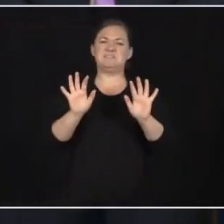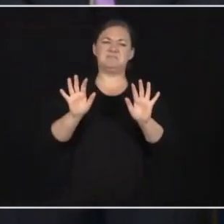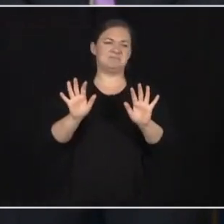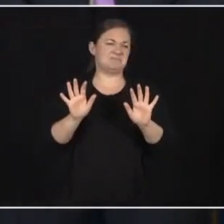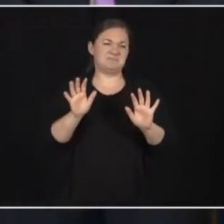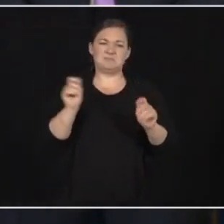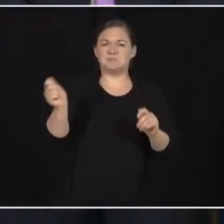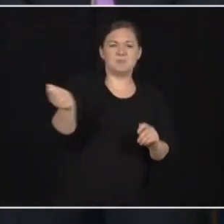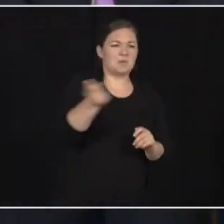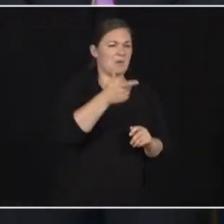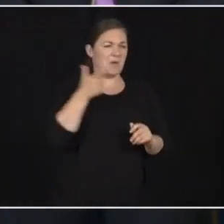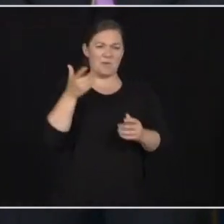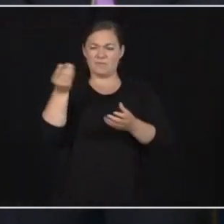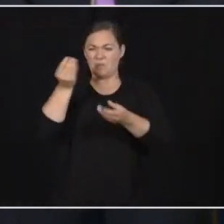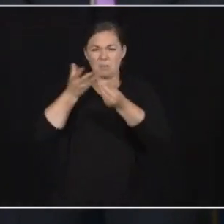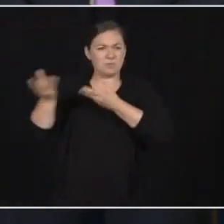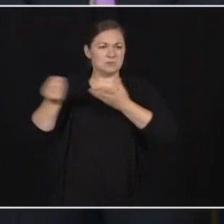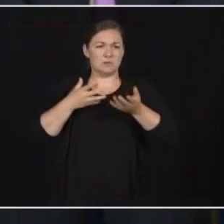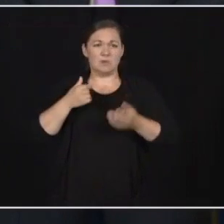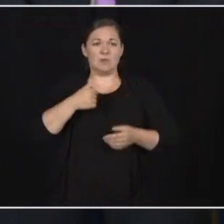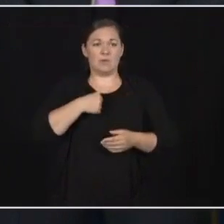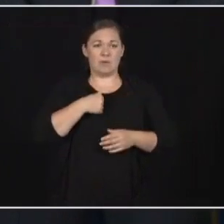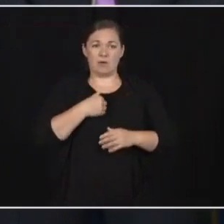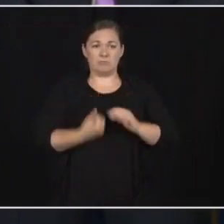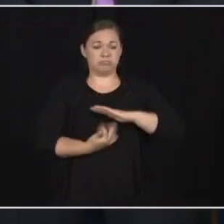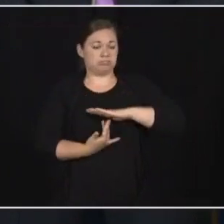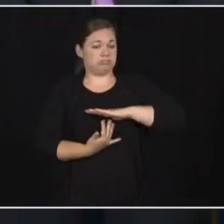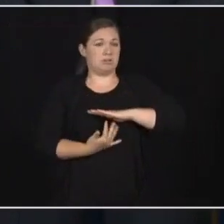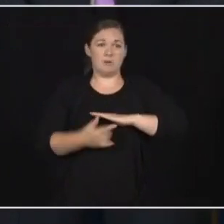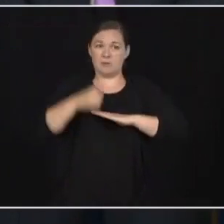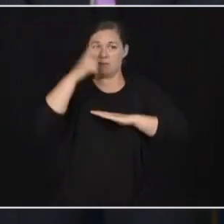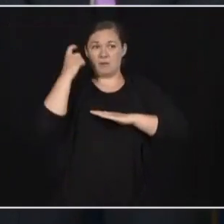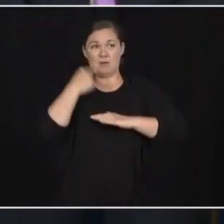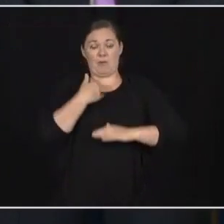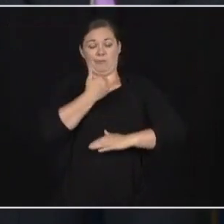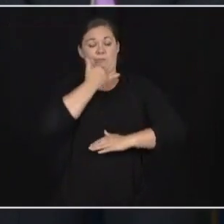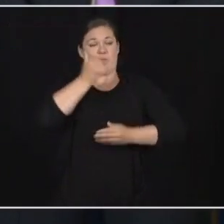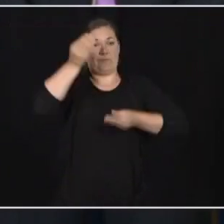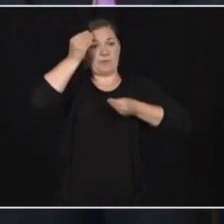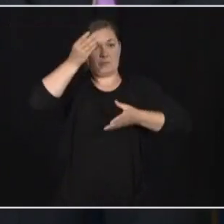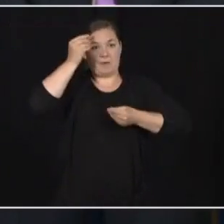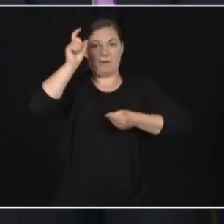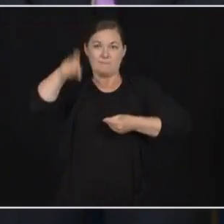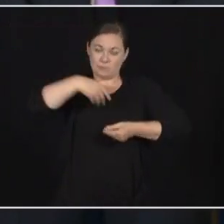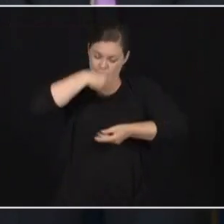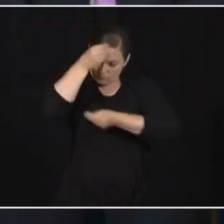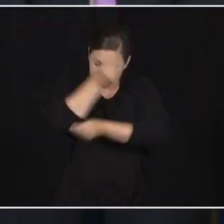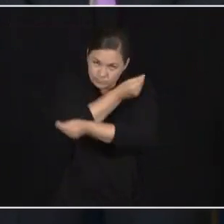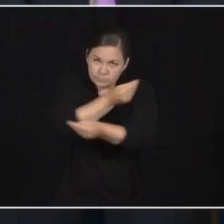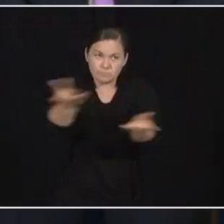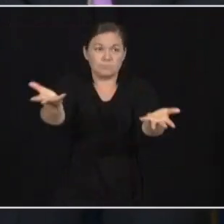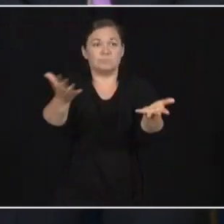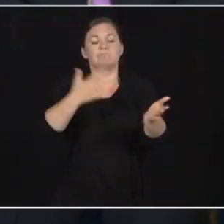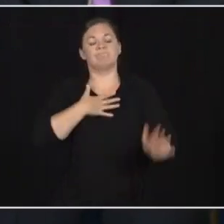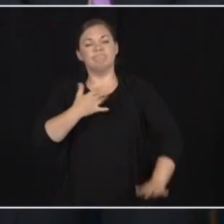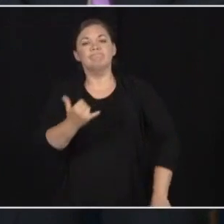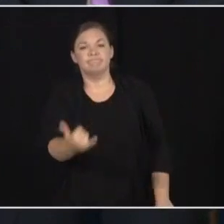let's address this, nothing burns me out more than if I get it misinformation I tell the people, it's my duty